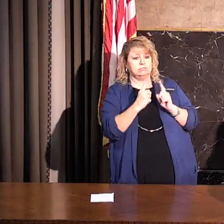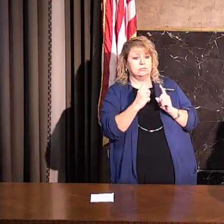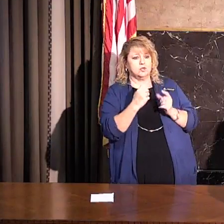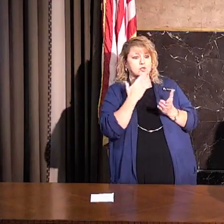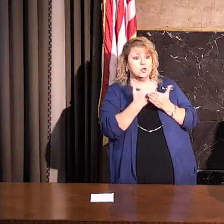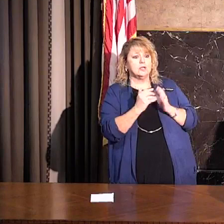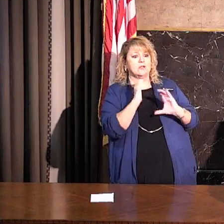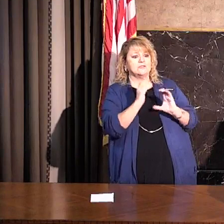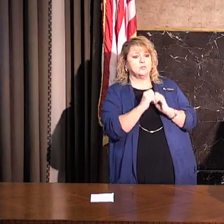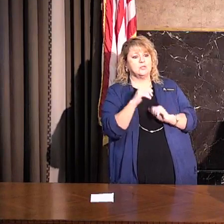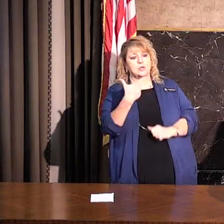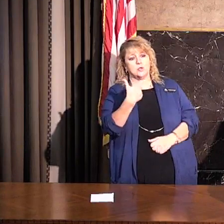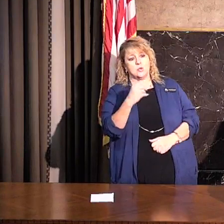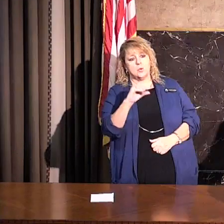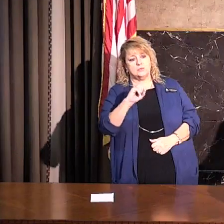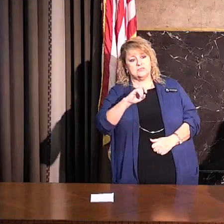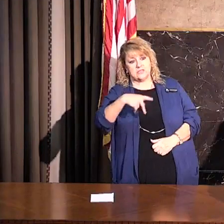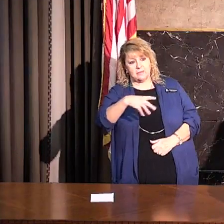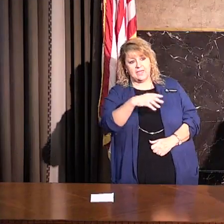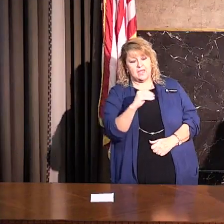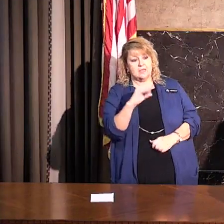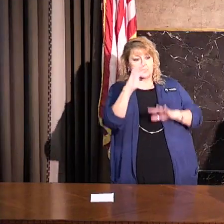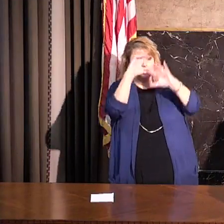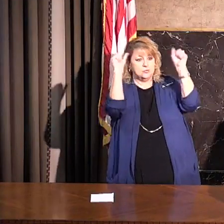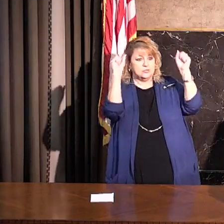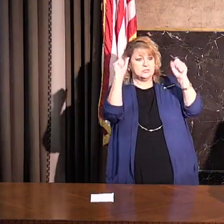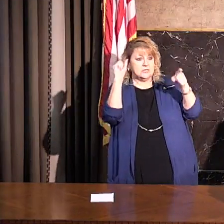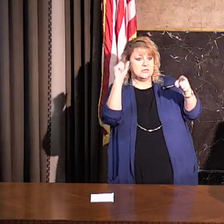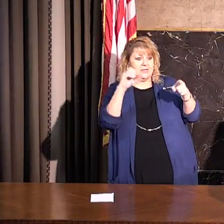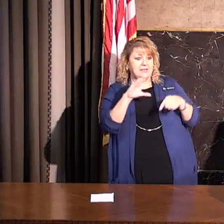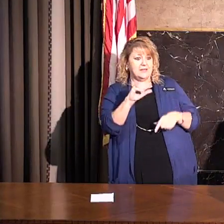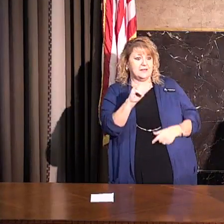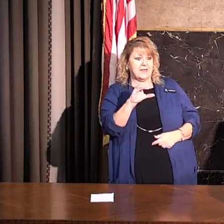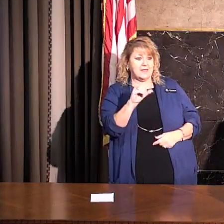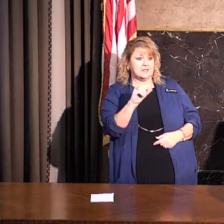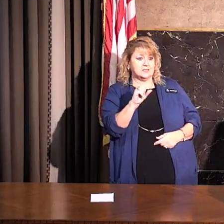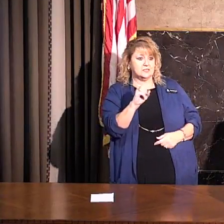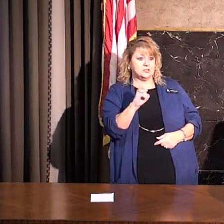between go up uh and uh the